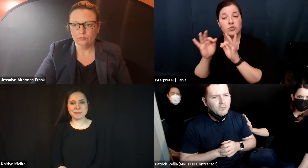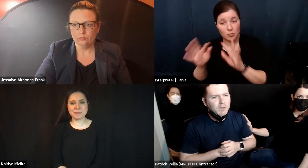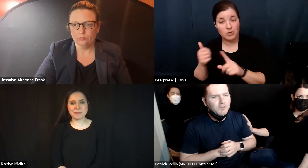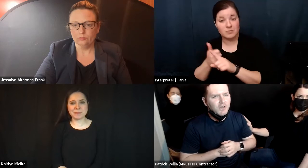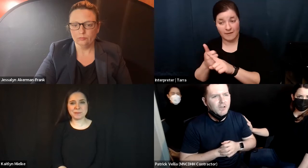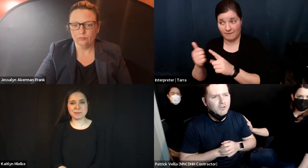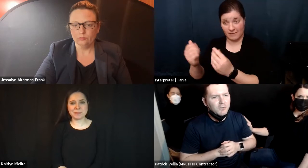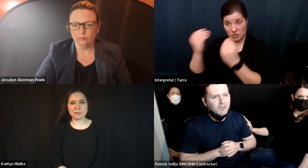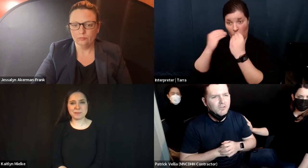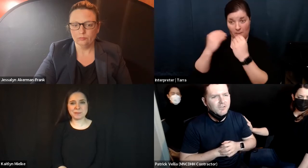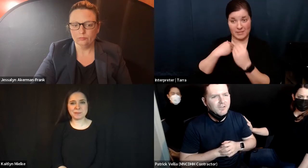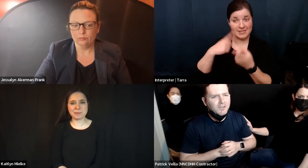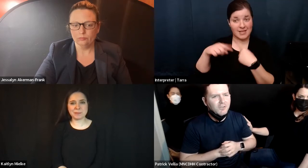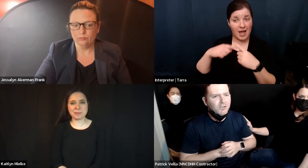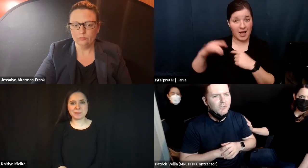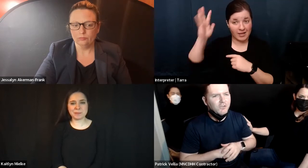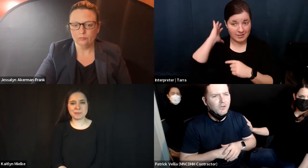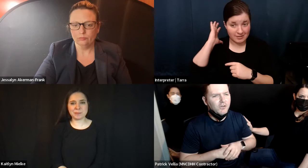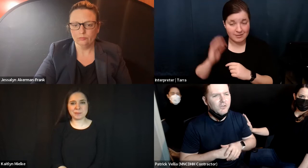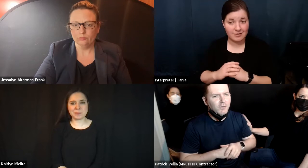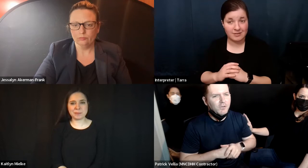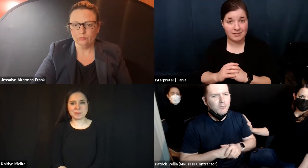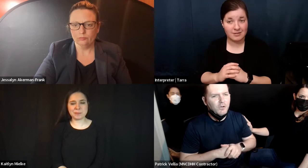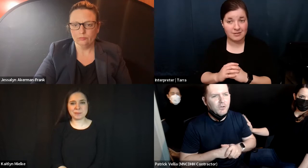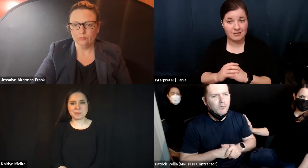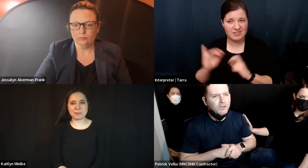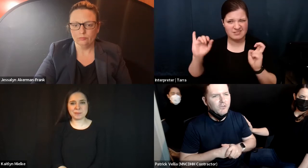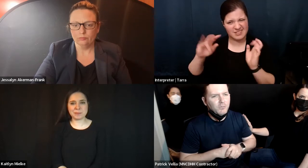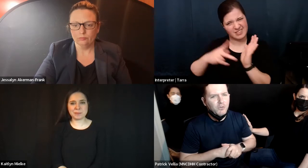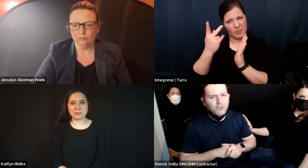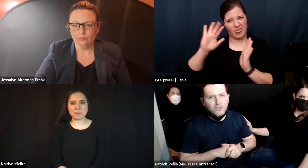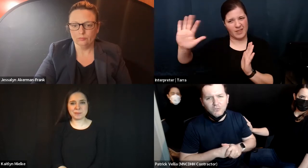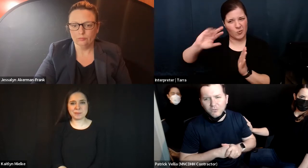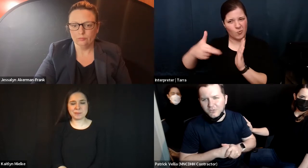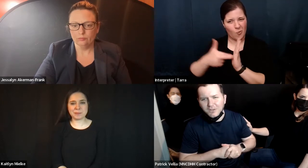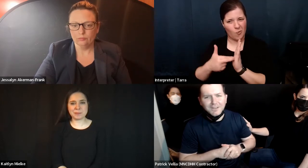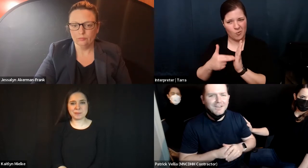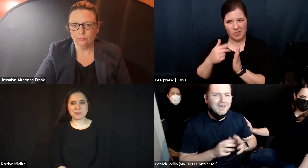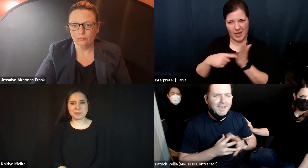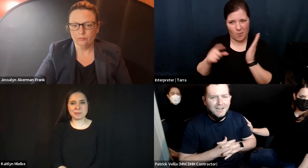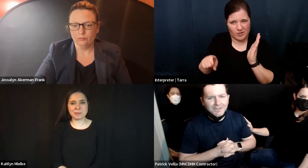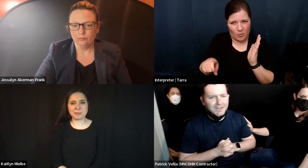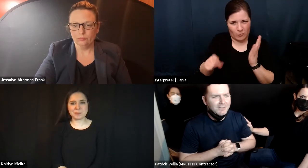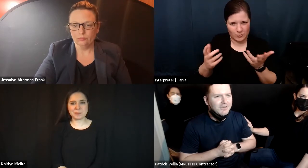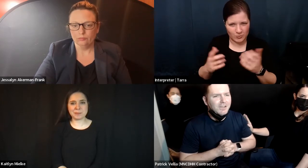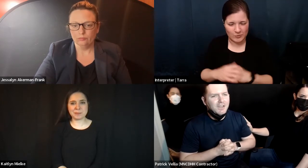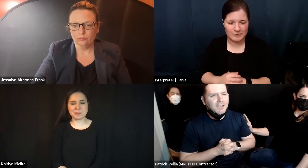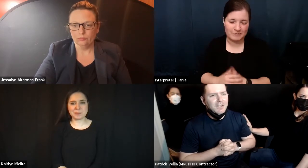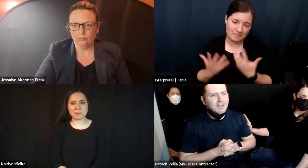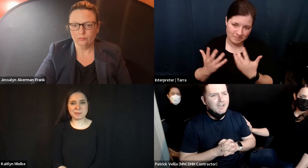So I have to learn to pick up my expressive skills. The interpreter also had to take time to teach me sign language, which is double the role of what they're supposed to do.